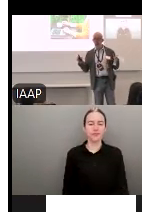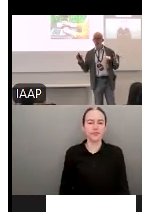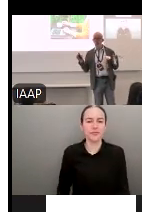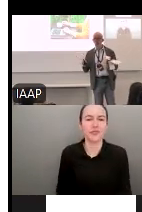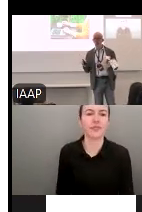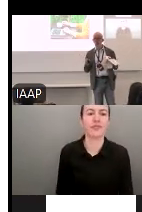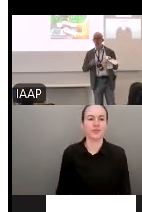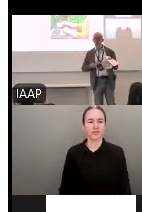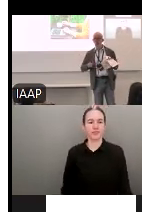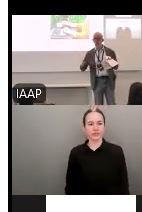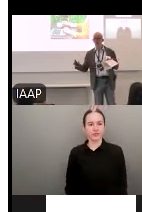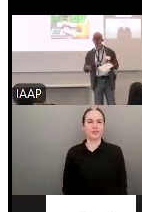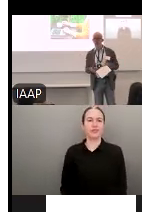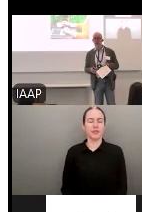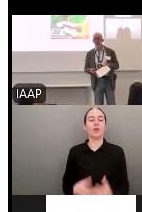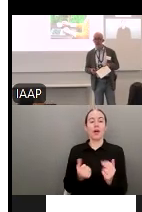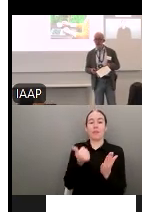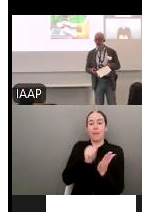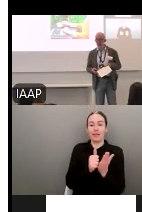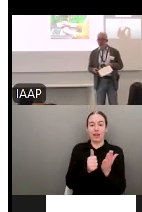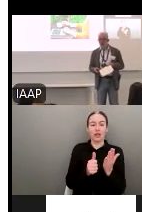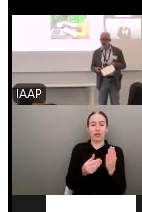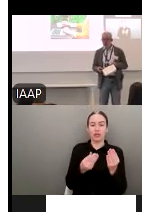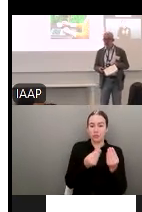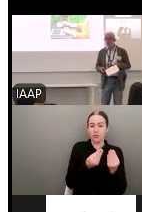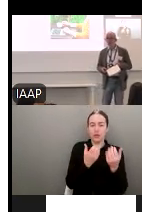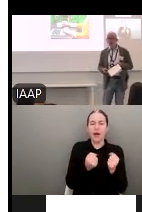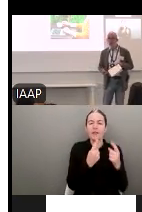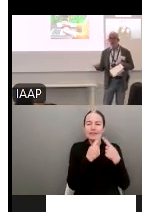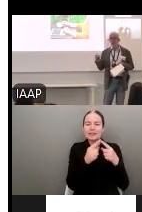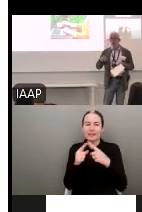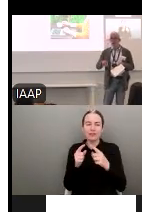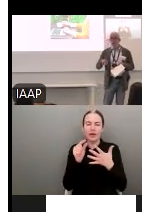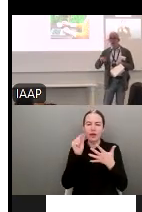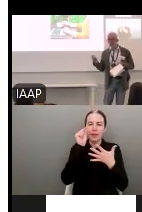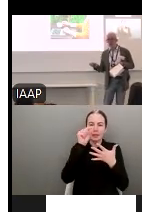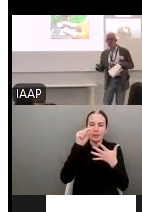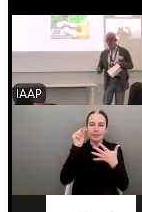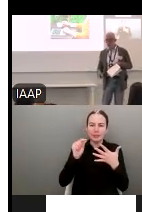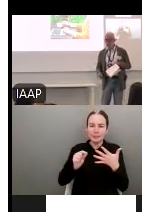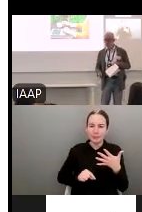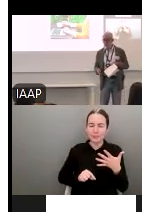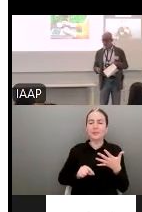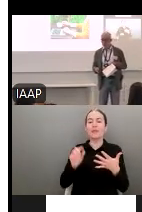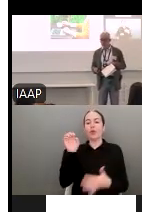It's a collection of different kind of indicators that you can find both on European level and Nordic level.